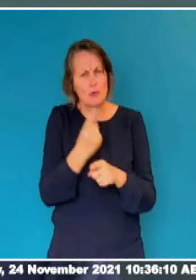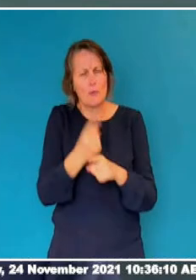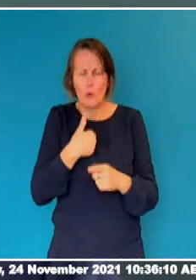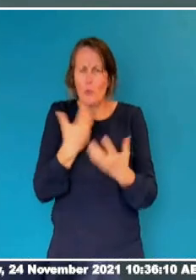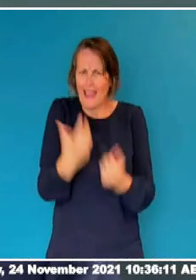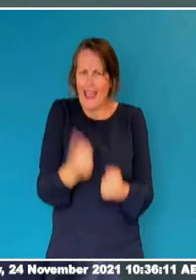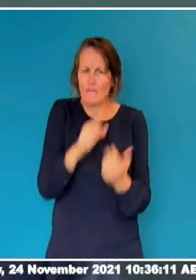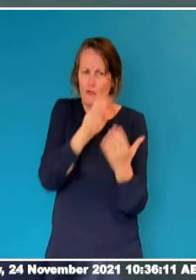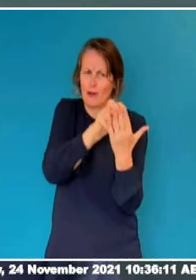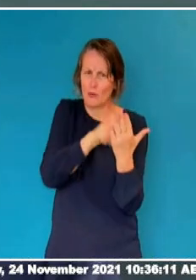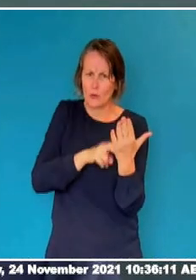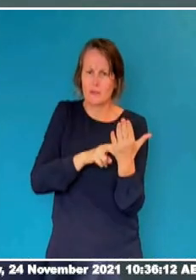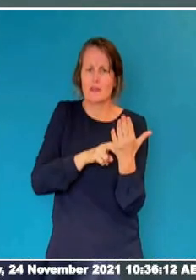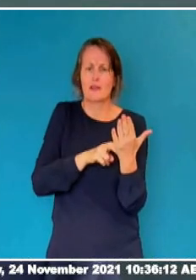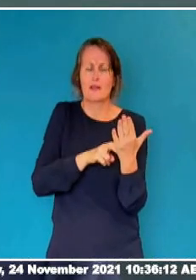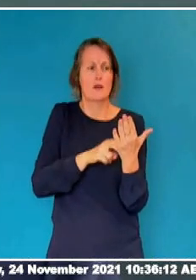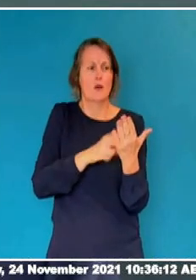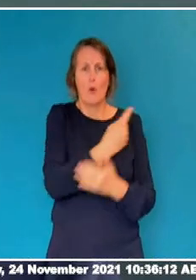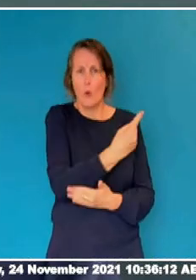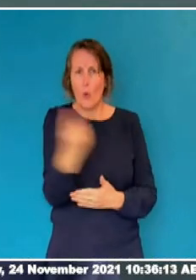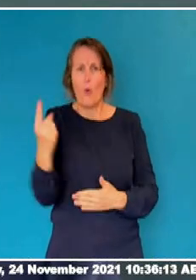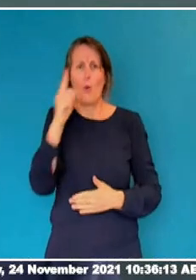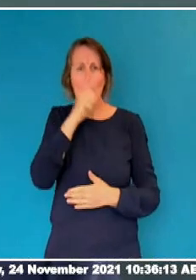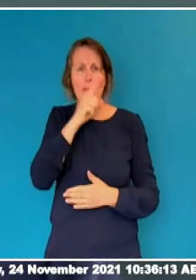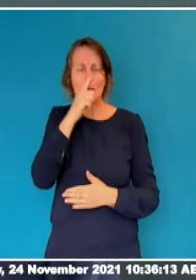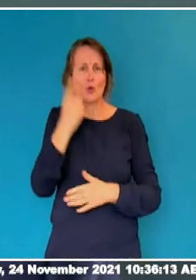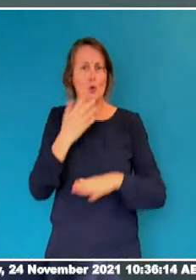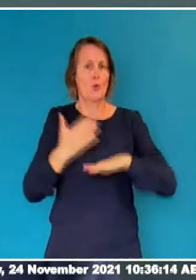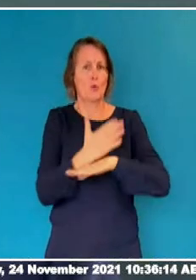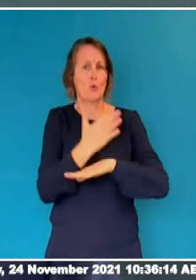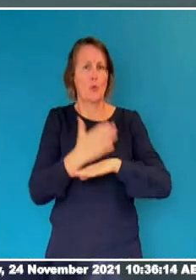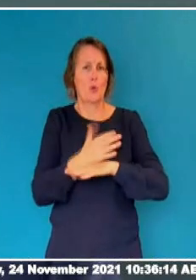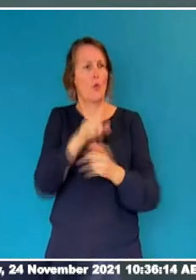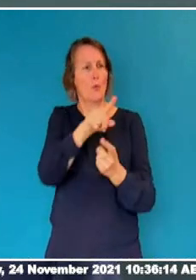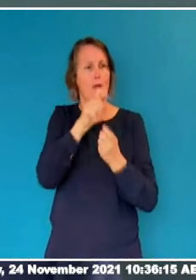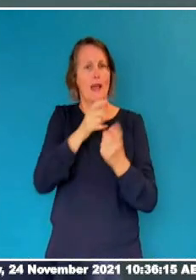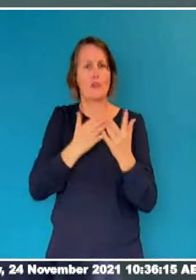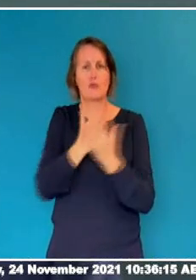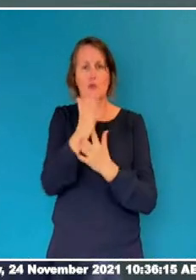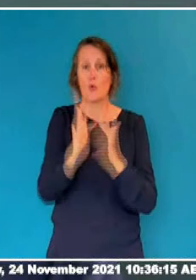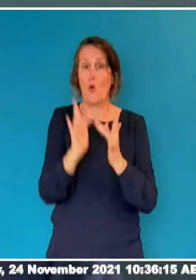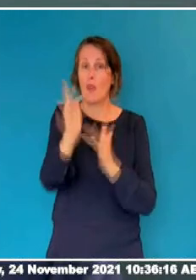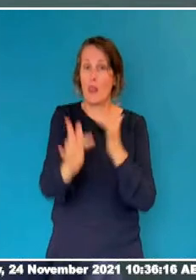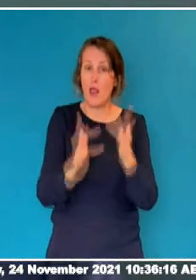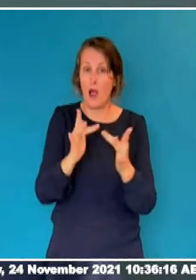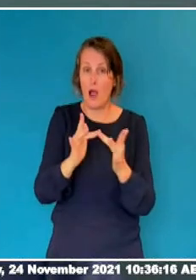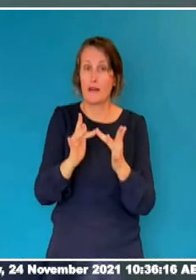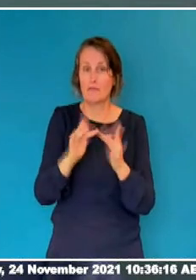Every single person that is employed through our online platform identifies themselves if